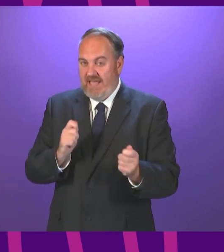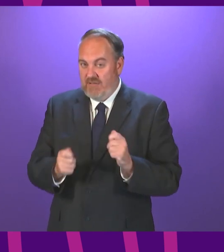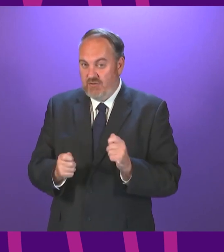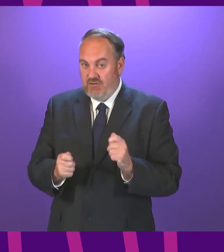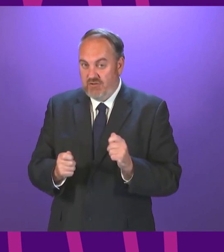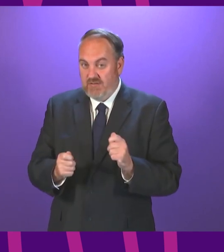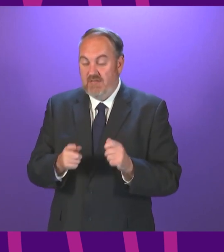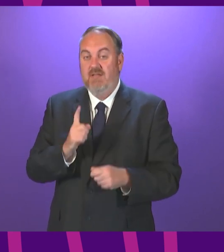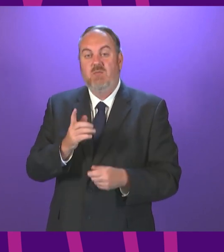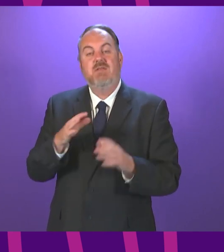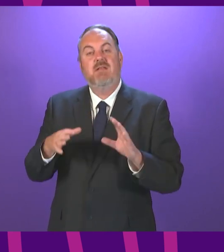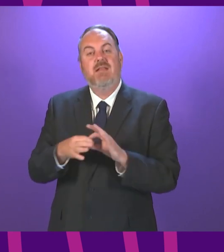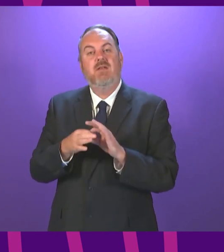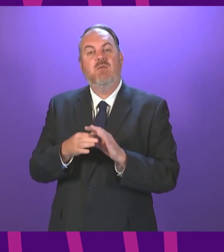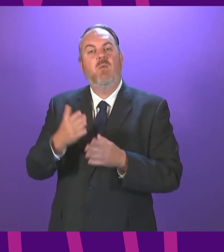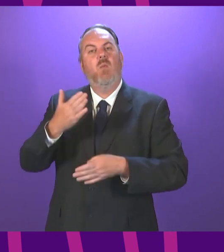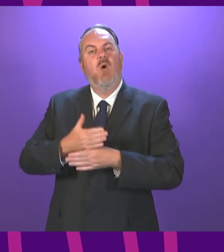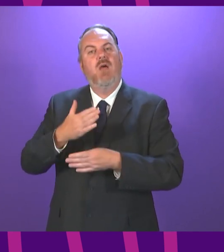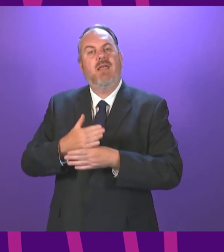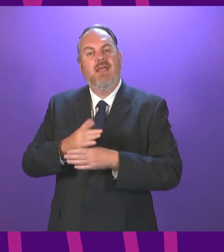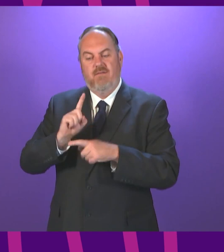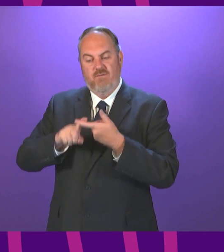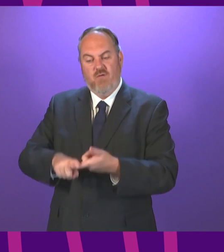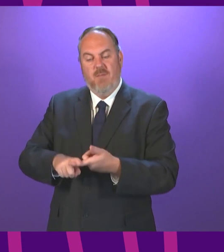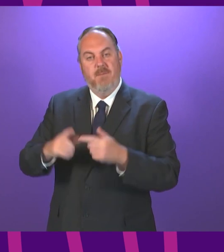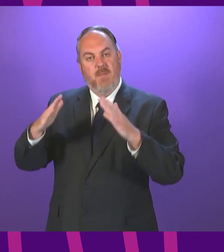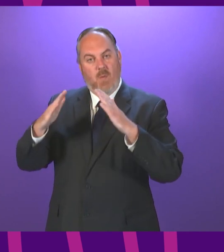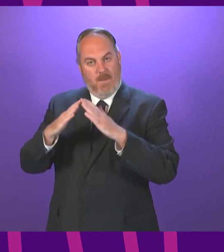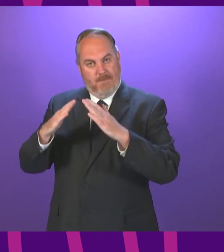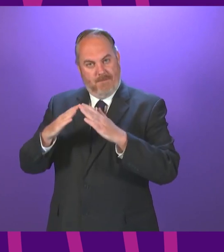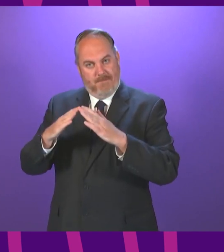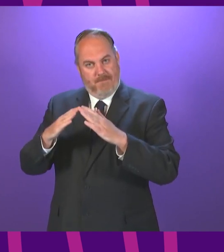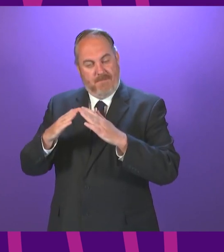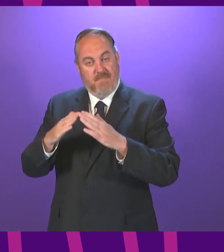relates to working from home. We had indicated that a gradual return to the